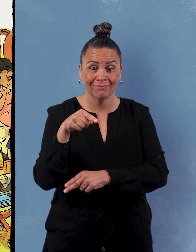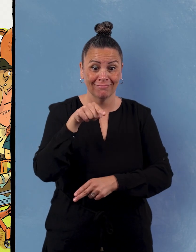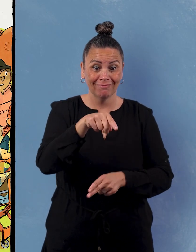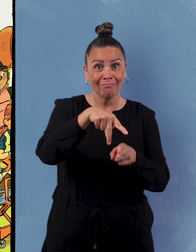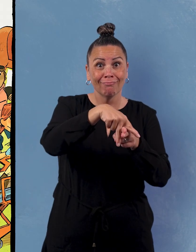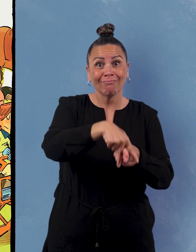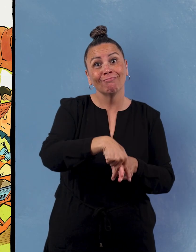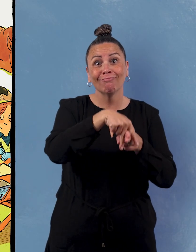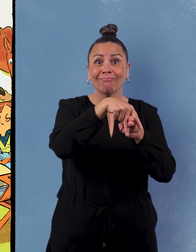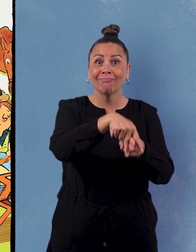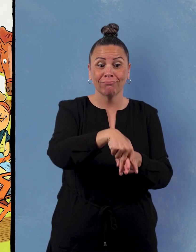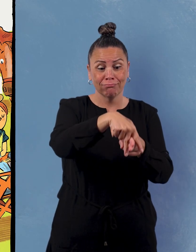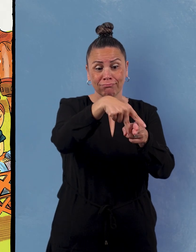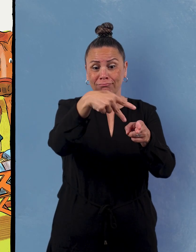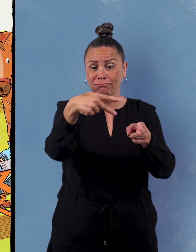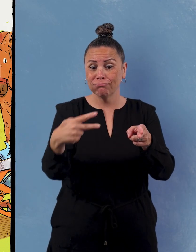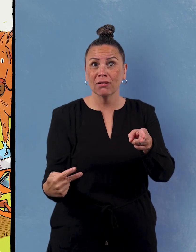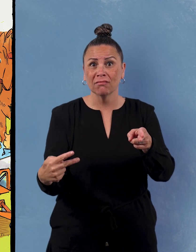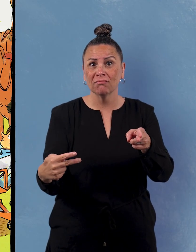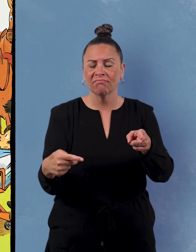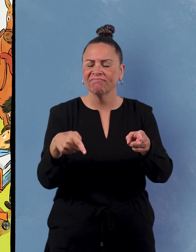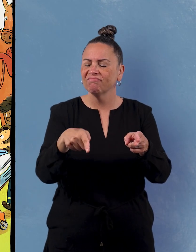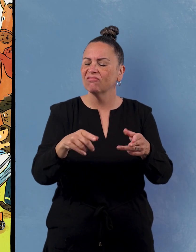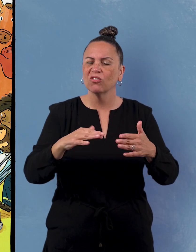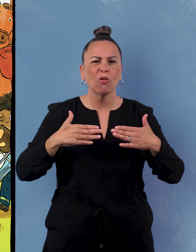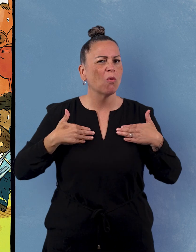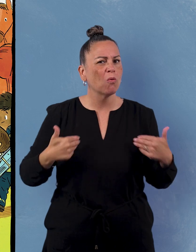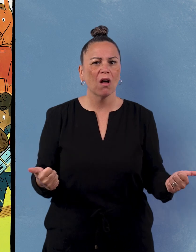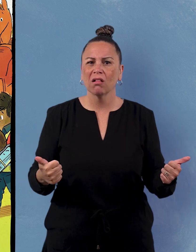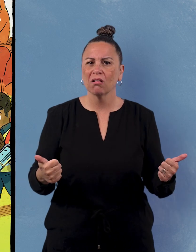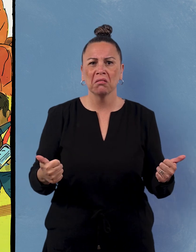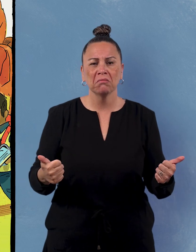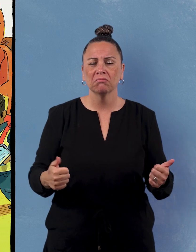A rider's had a fall and she's feeling very sick.